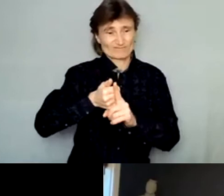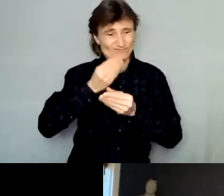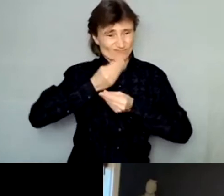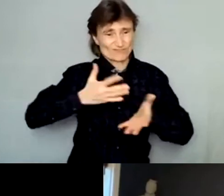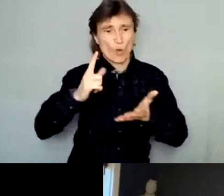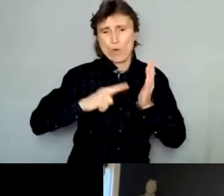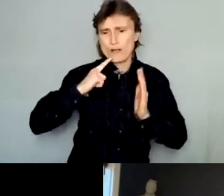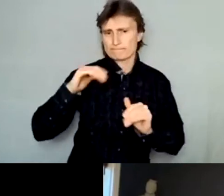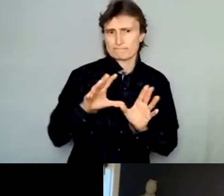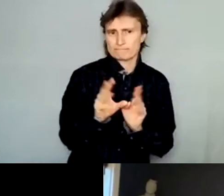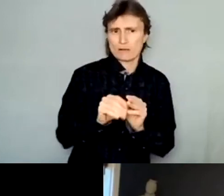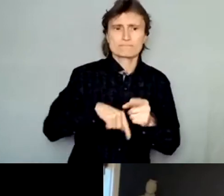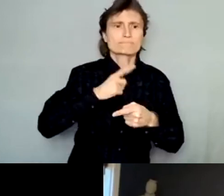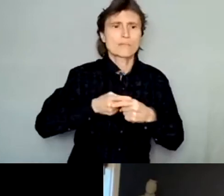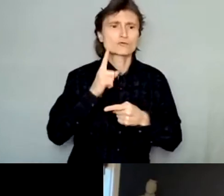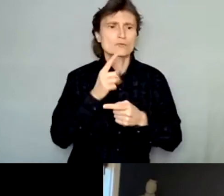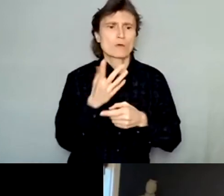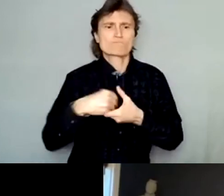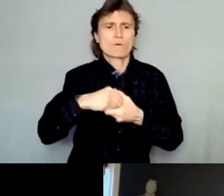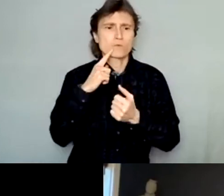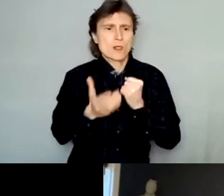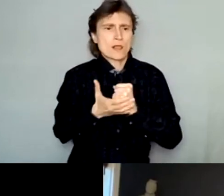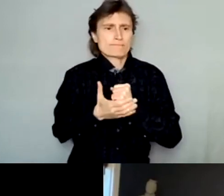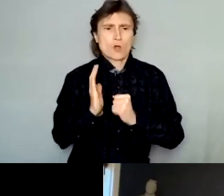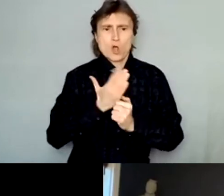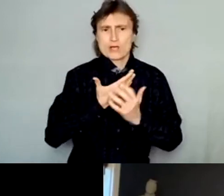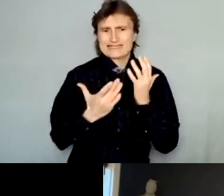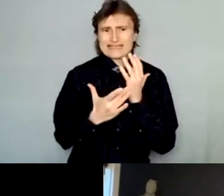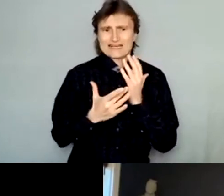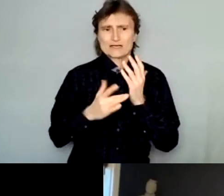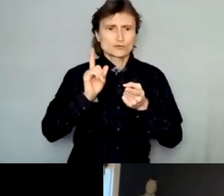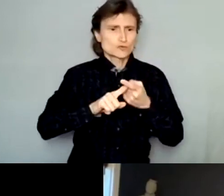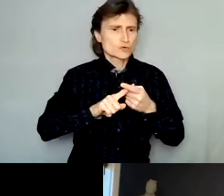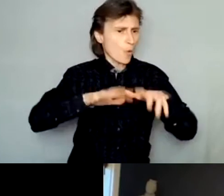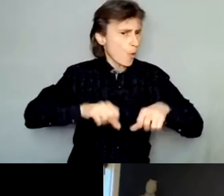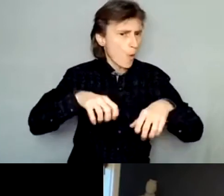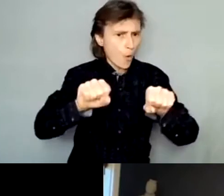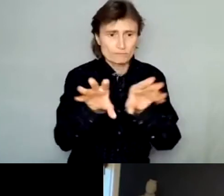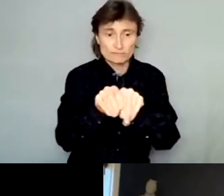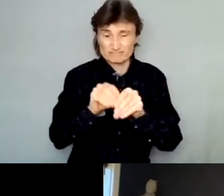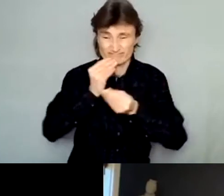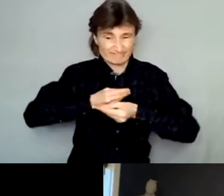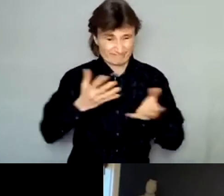to set up these calls and others. Cherie is the mastermind behind a lot of the events that we do in person and online and